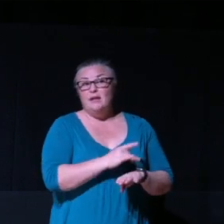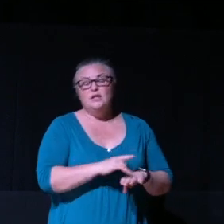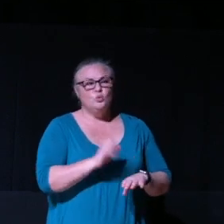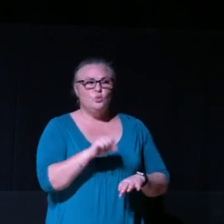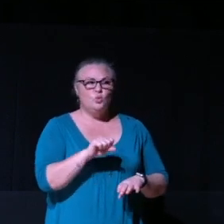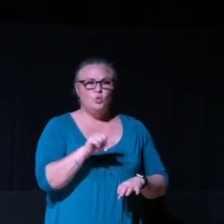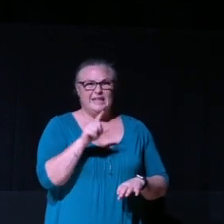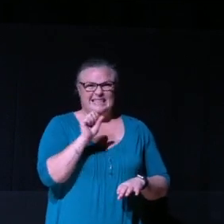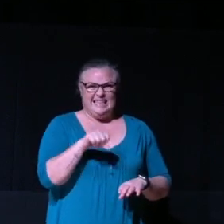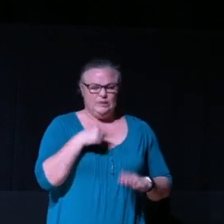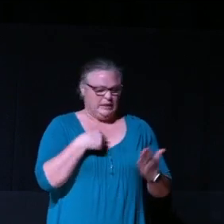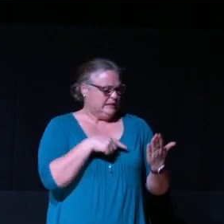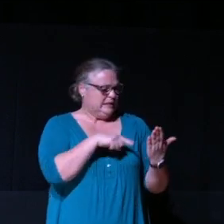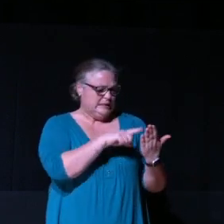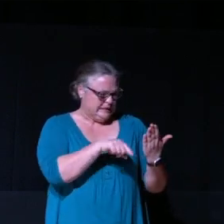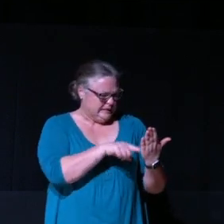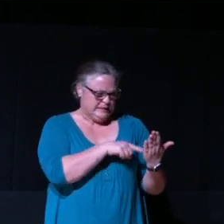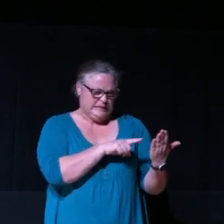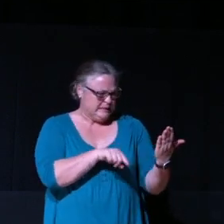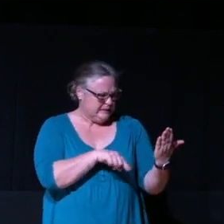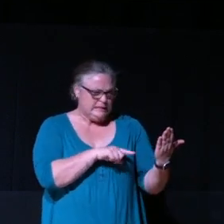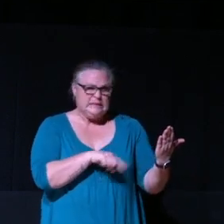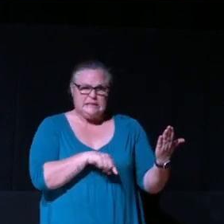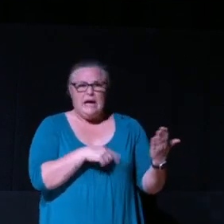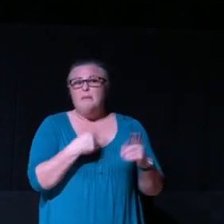And casting is a really big thing. It's a sort of led way to